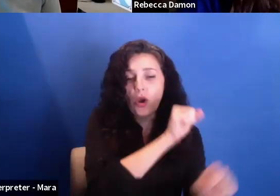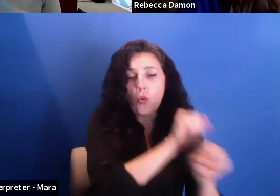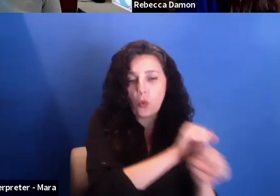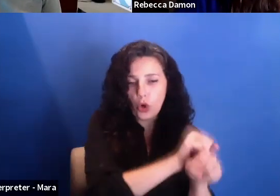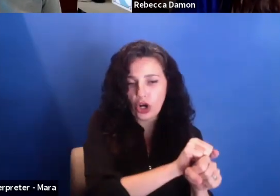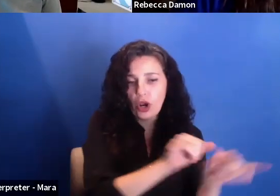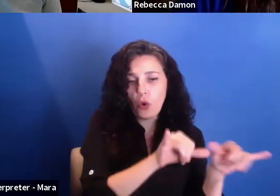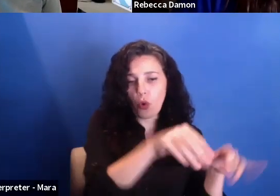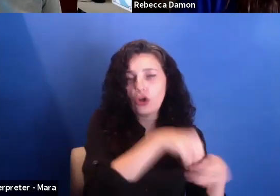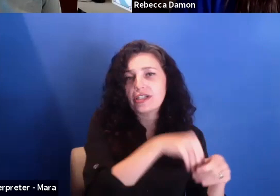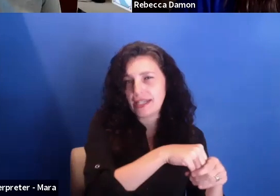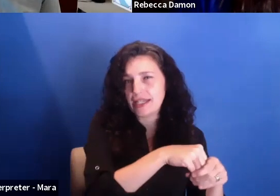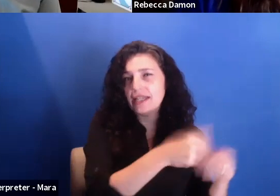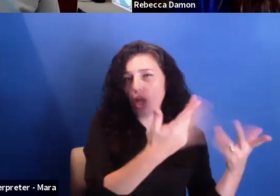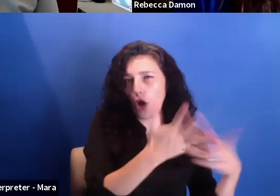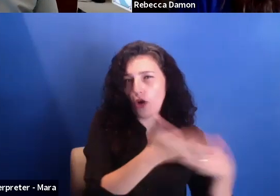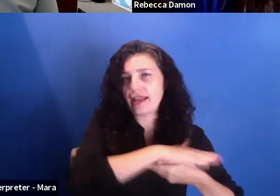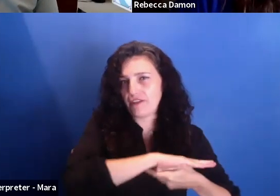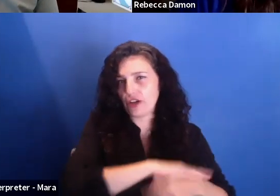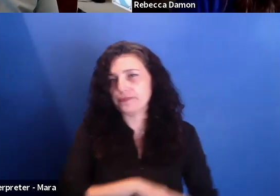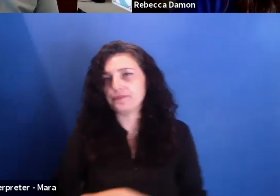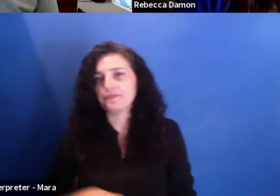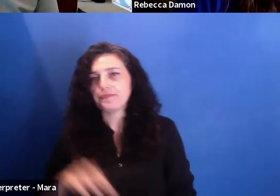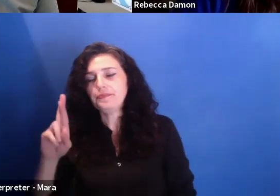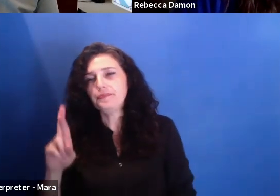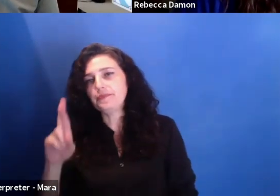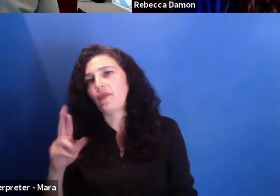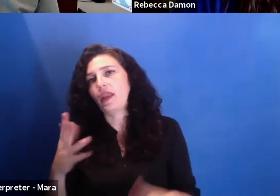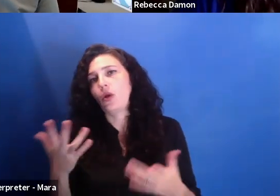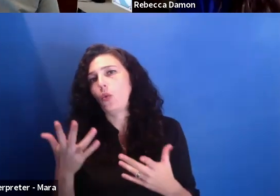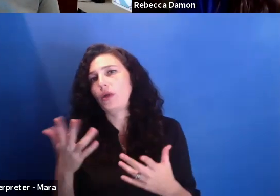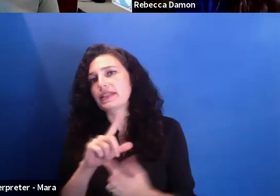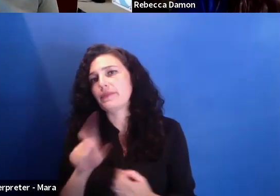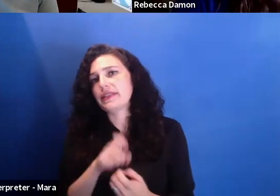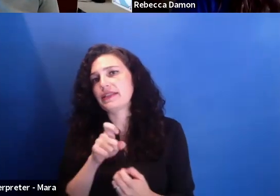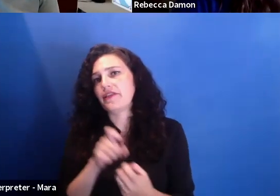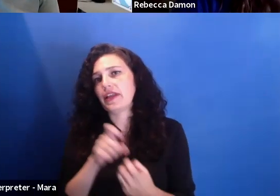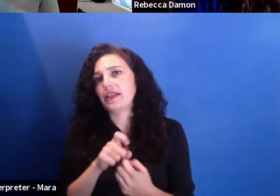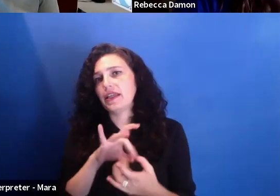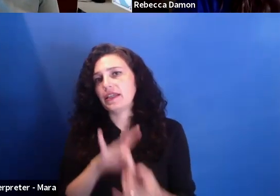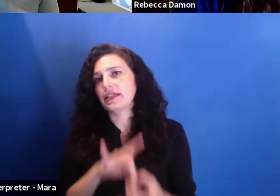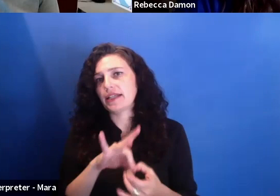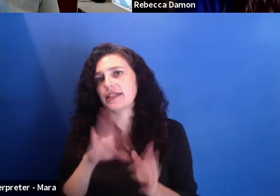What financial protections are in this agreement specifically for background actors, stand-ins?